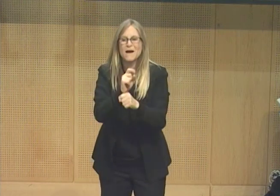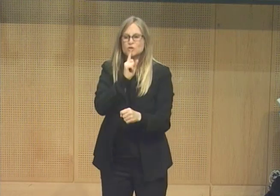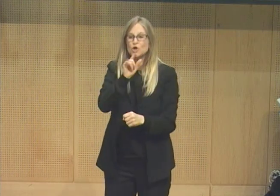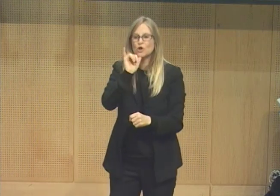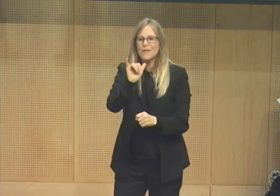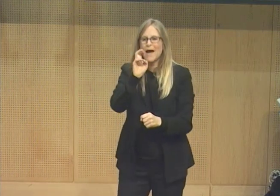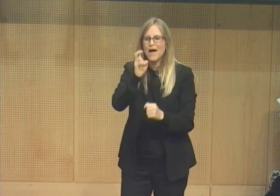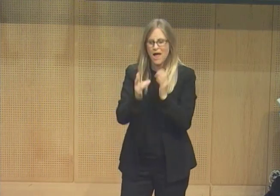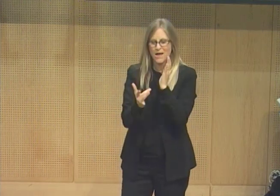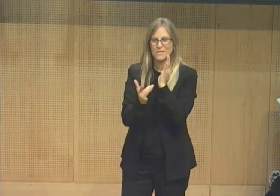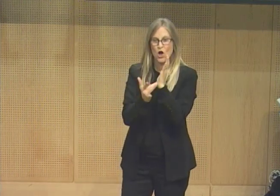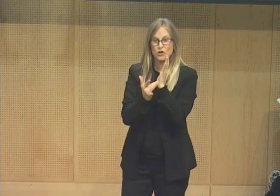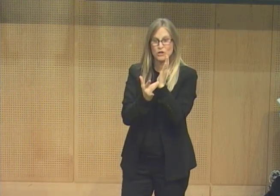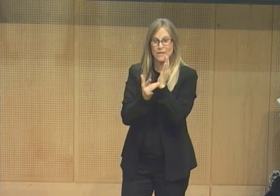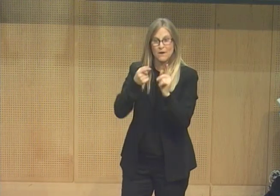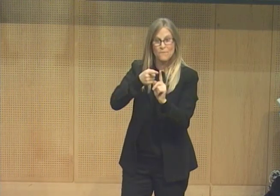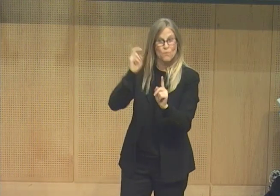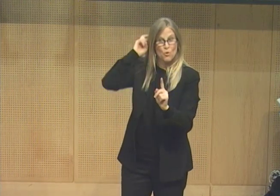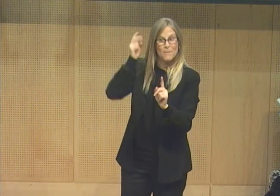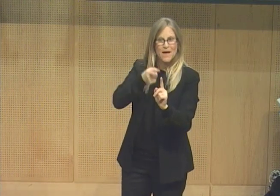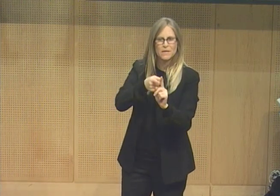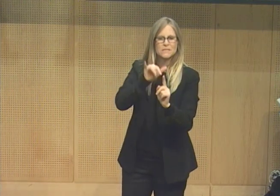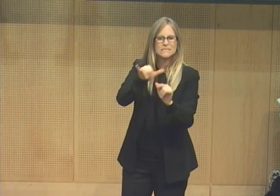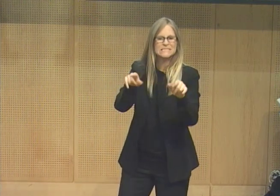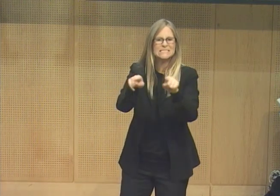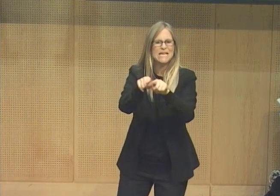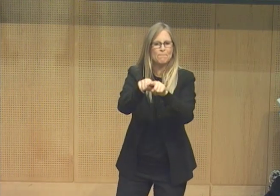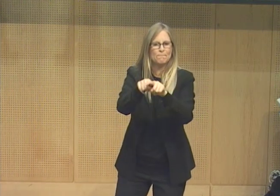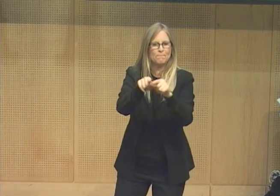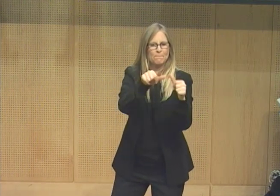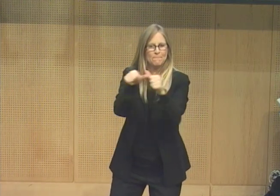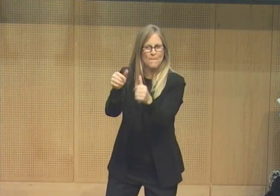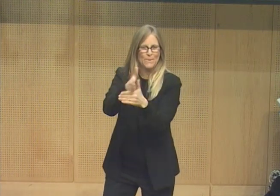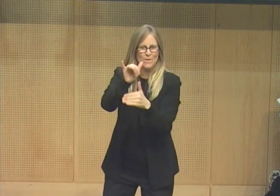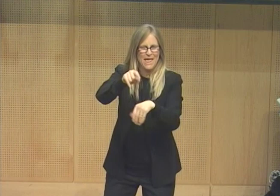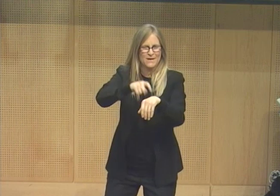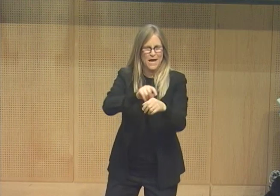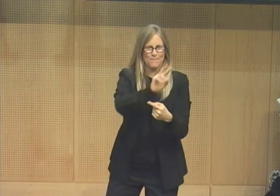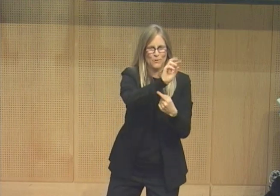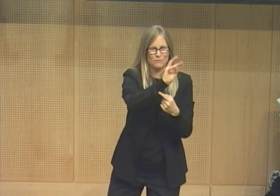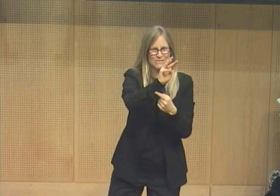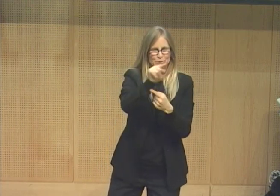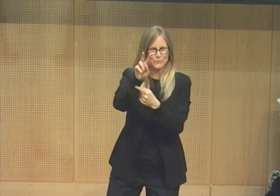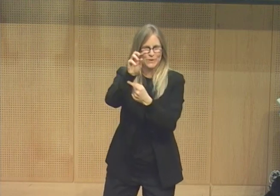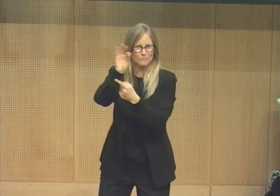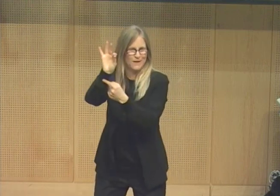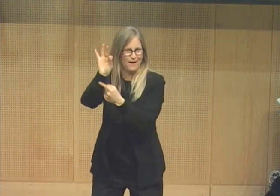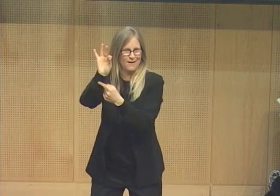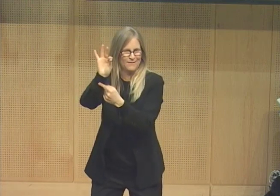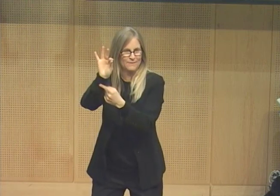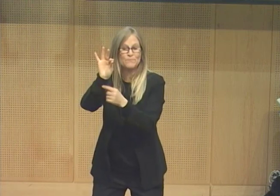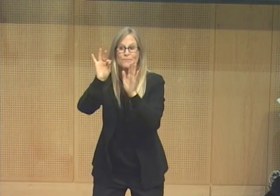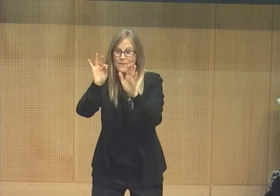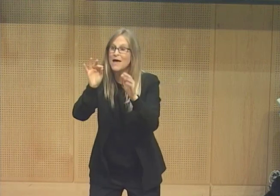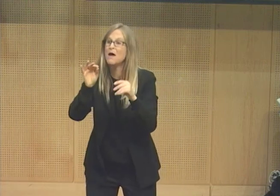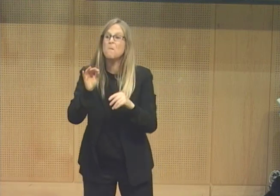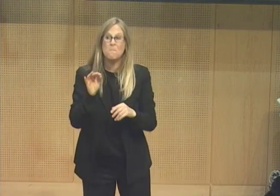The technology within that three-year span was pretty consistent as far as CIs were concerned.